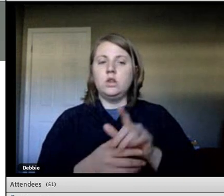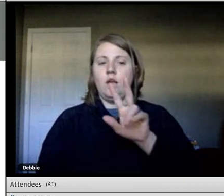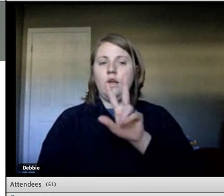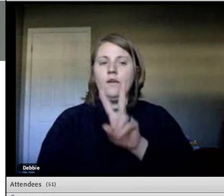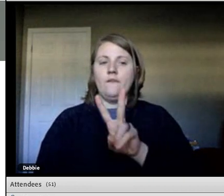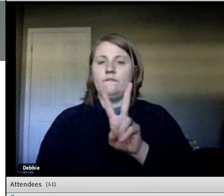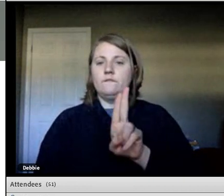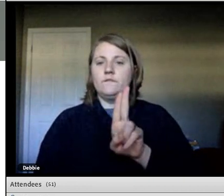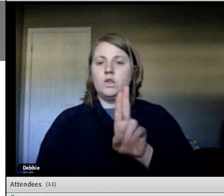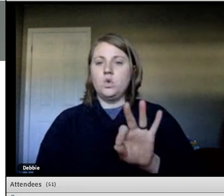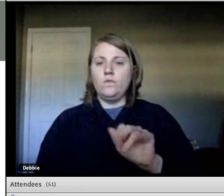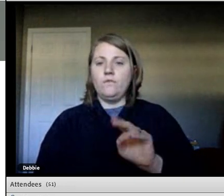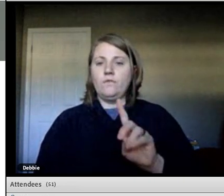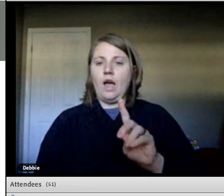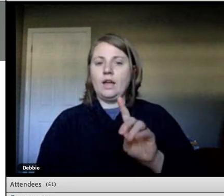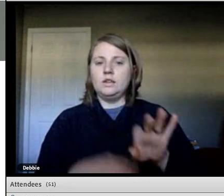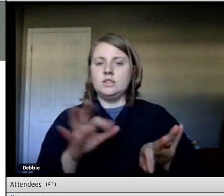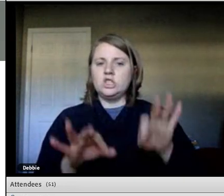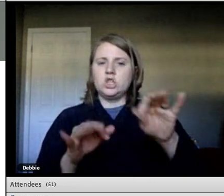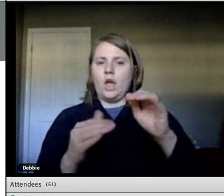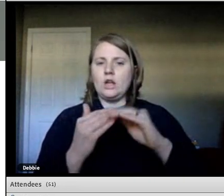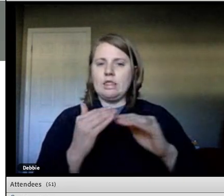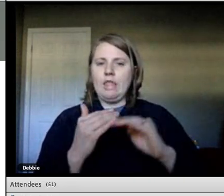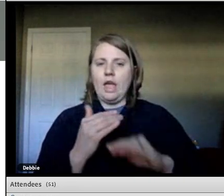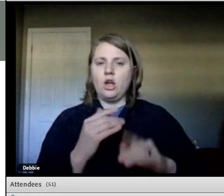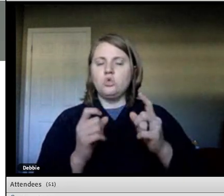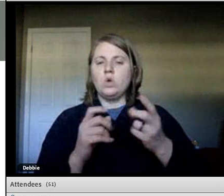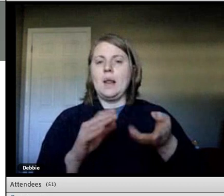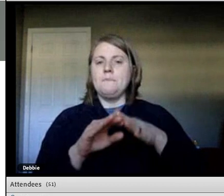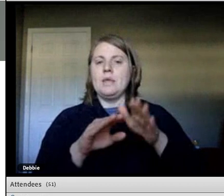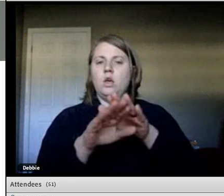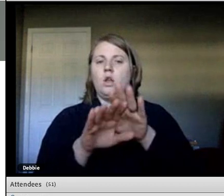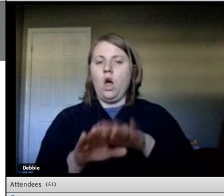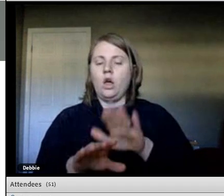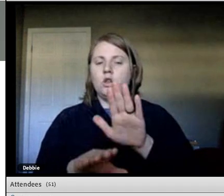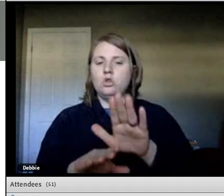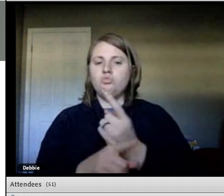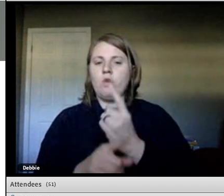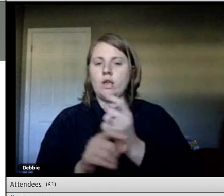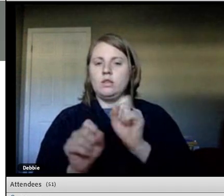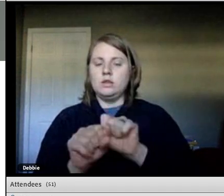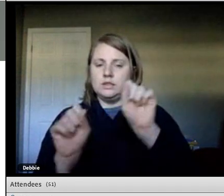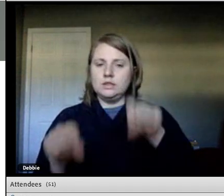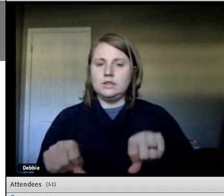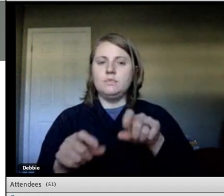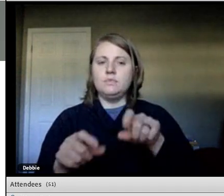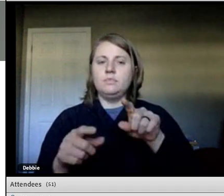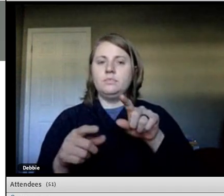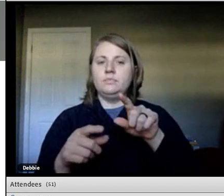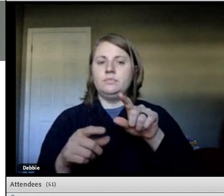You can build on top of your regular system to, you know, bring together different searches, so you can --